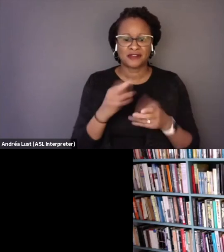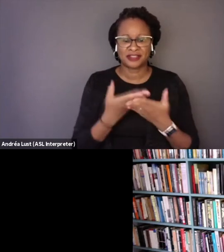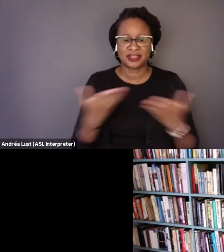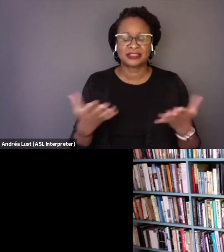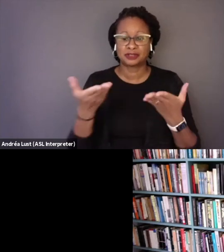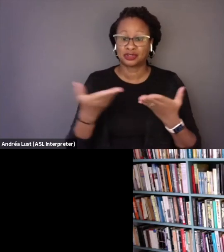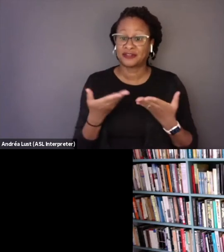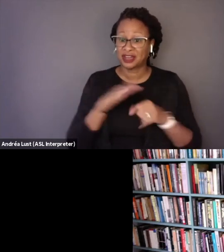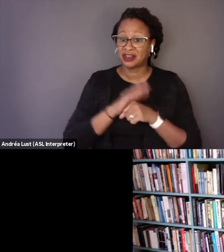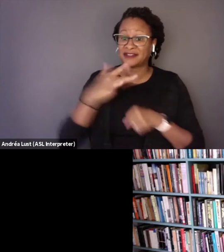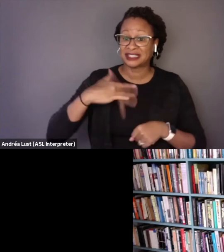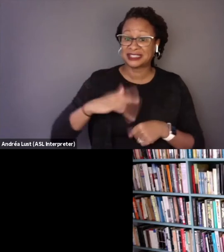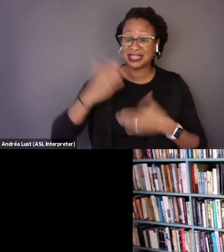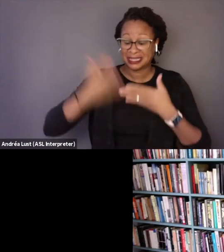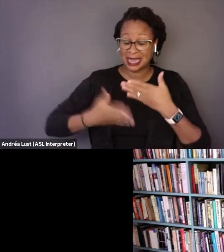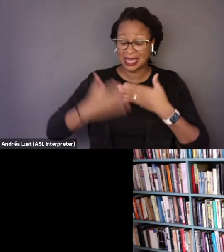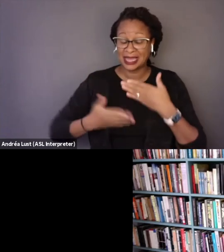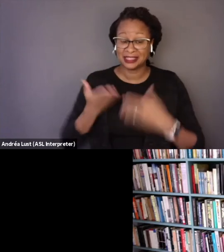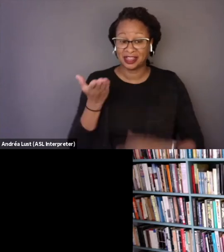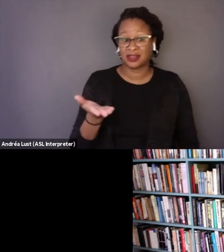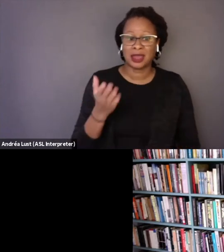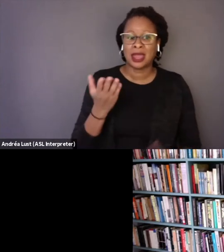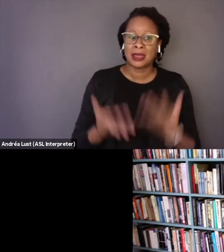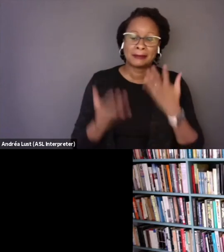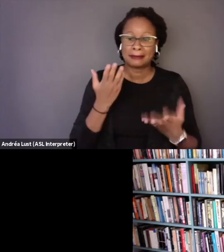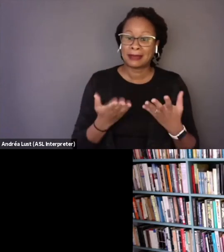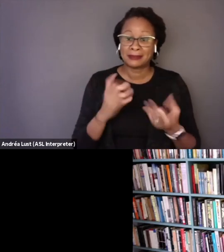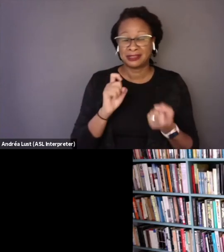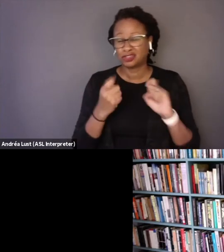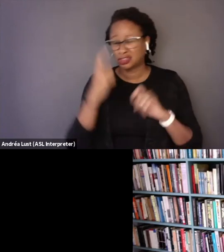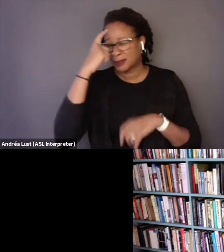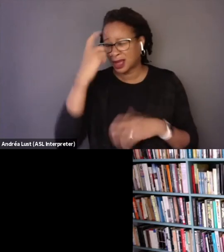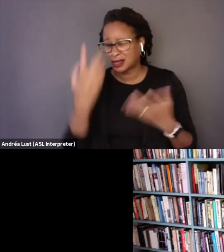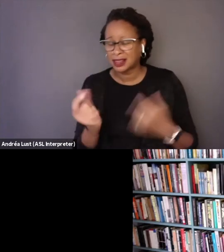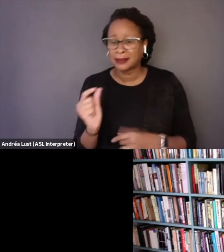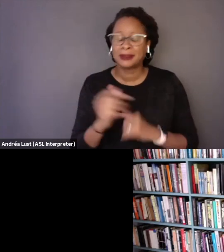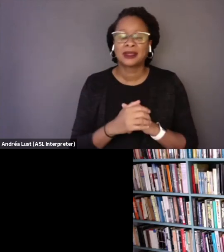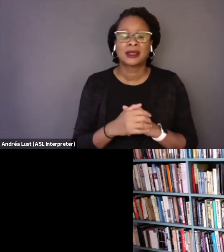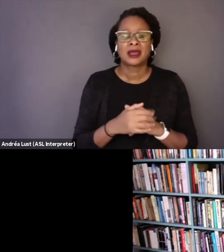that towards the end there, he might've been changing his mind a bit; that there was some potential